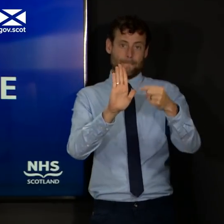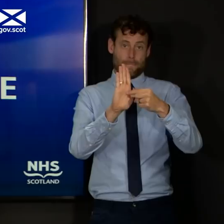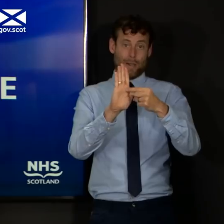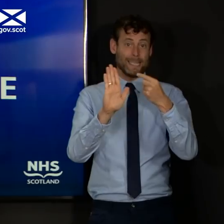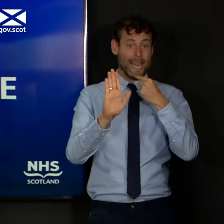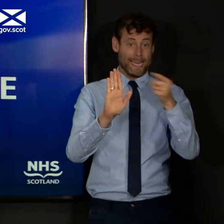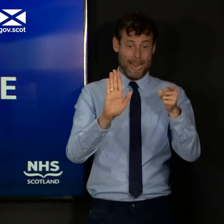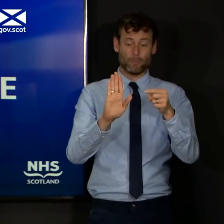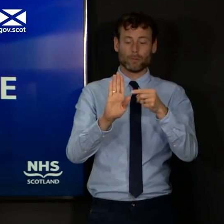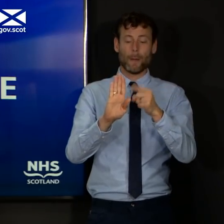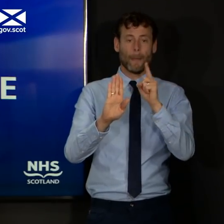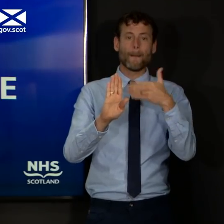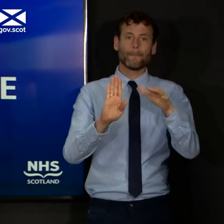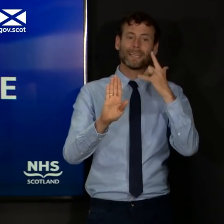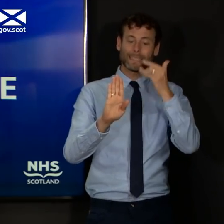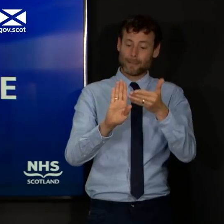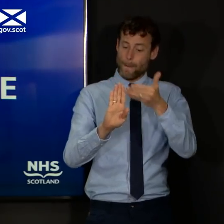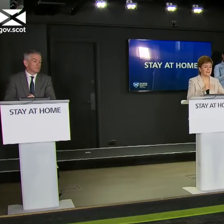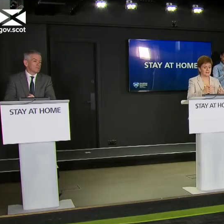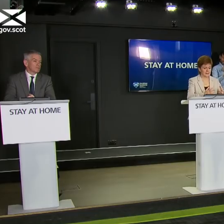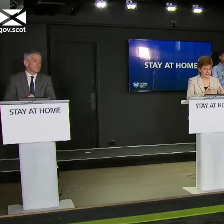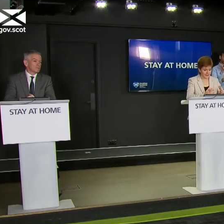and that is a positive step.